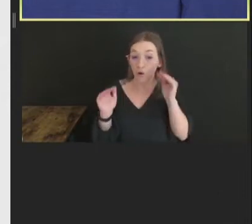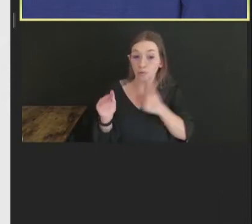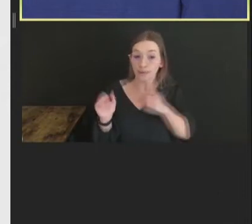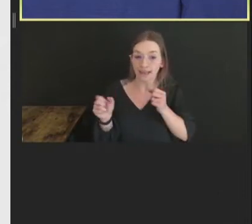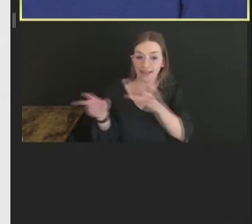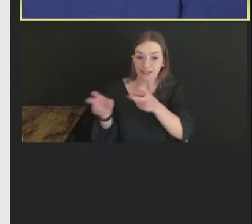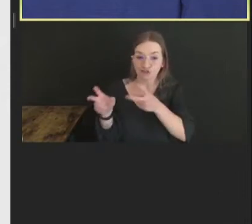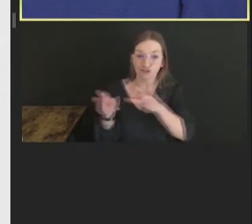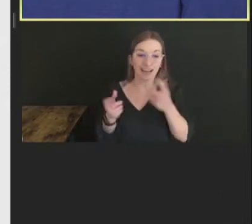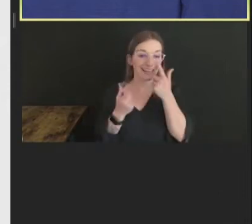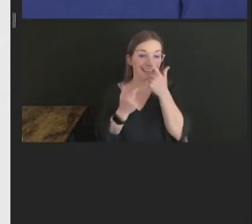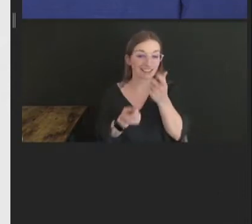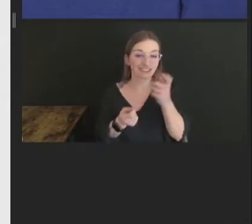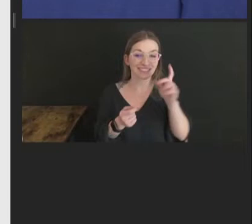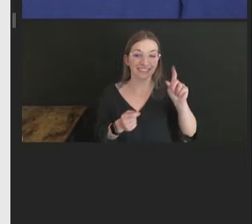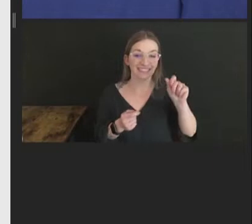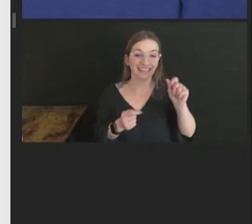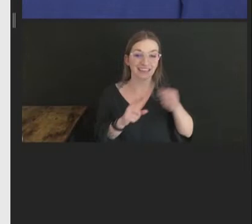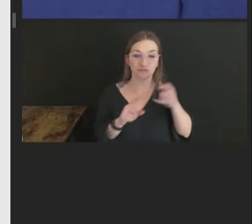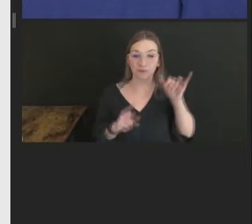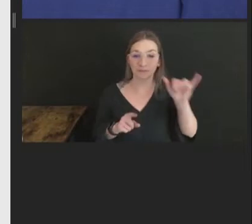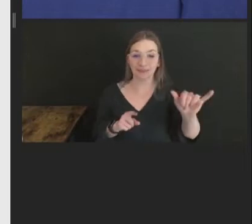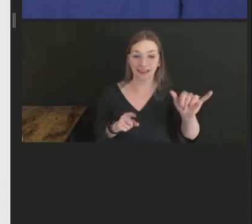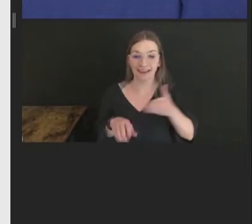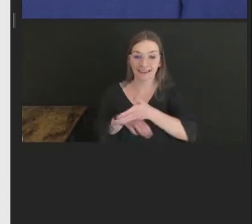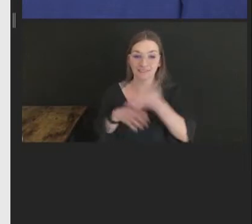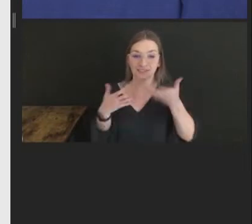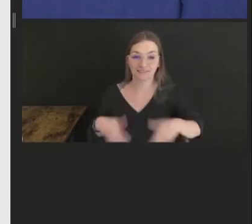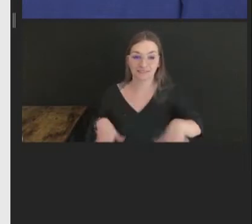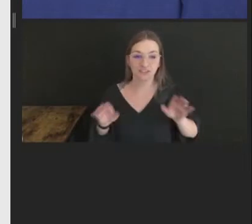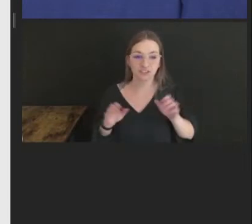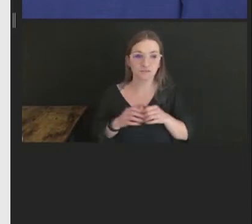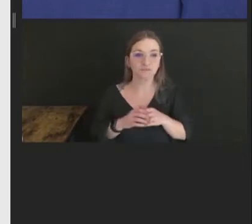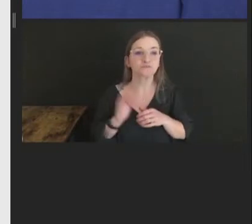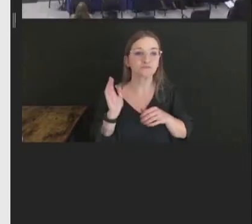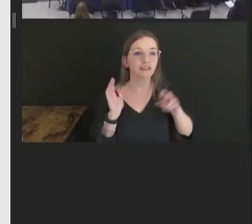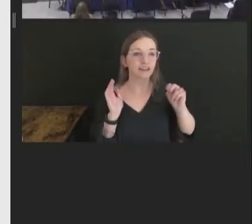Jean-Venable Goode: Yeah. And if I may add, this is Jean. So yes, I mean,